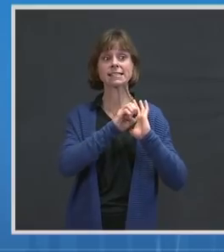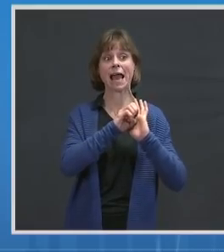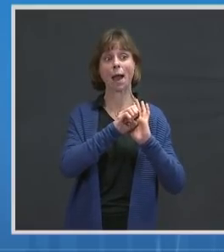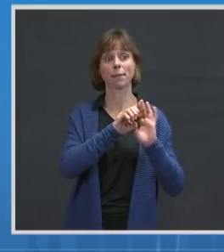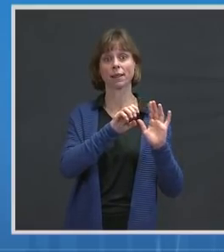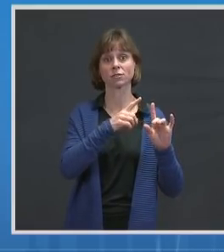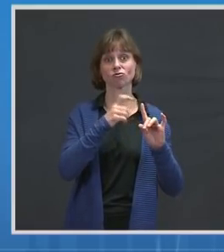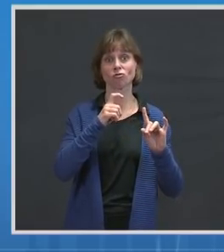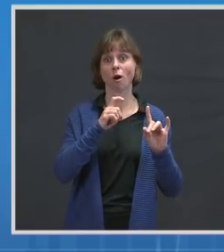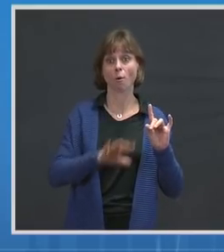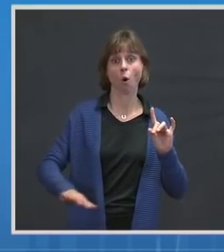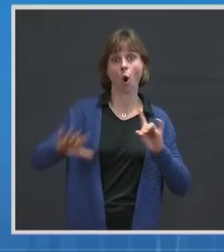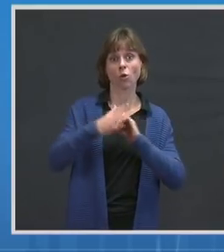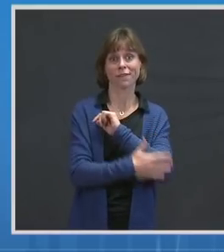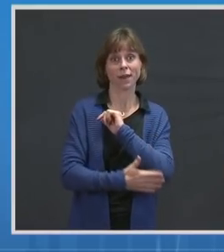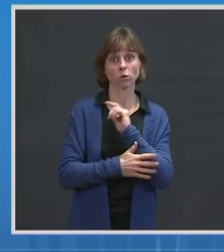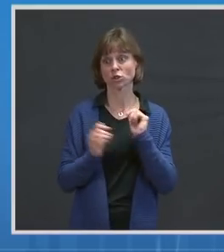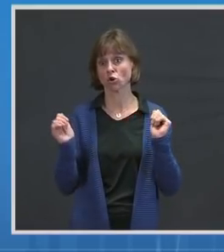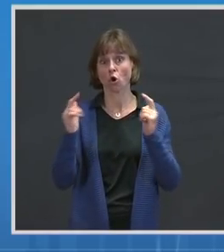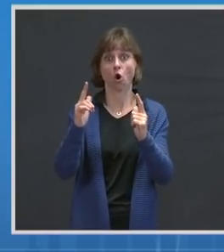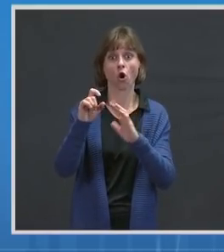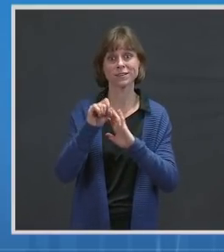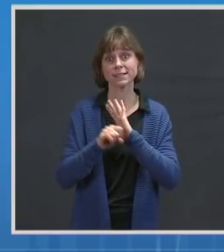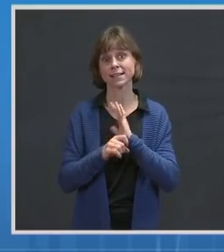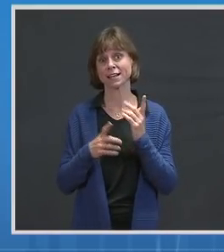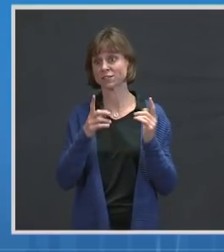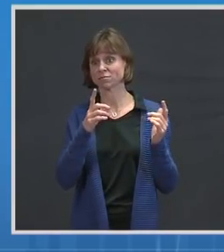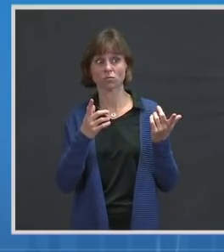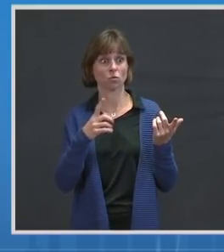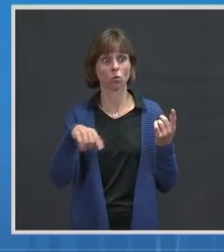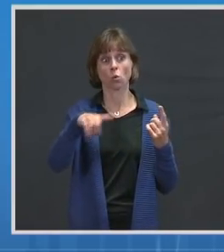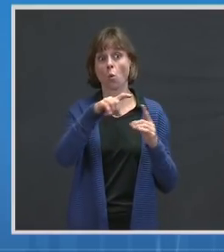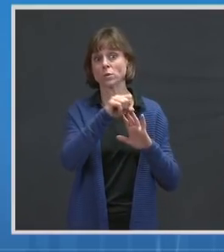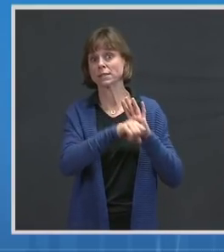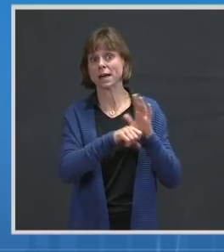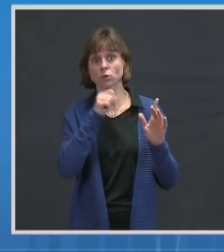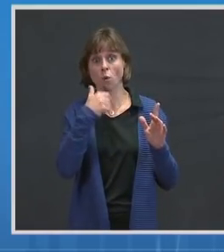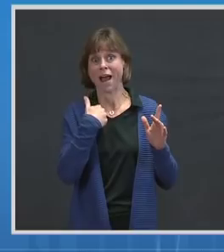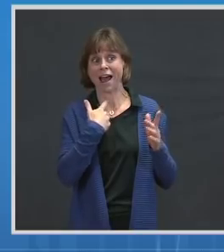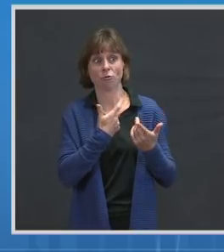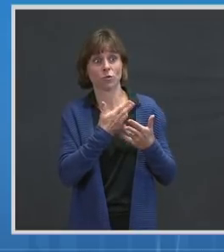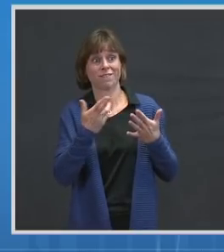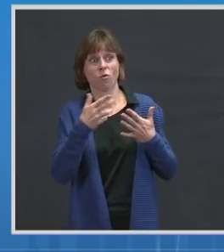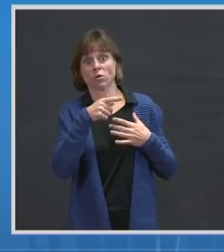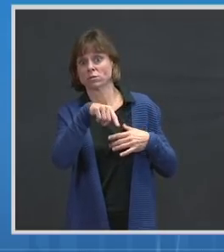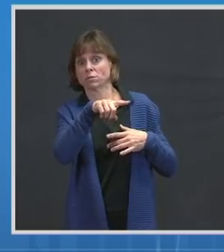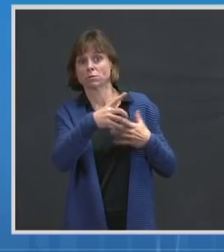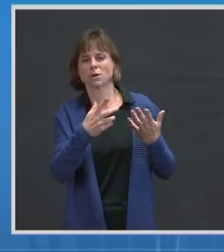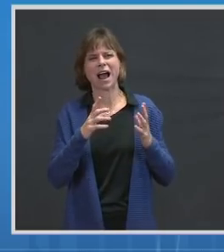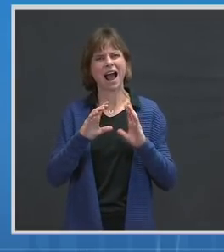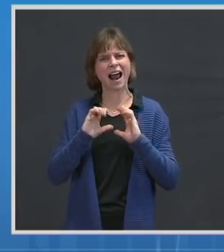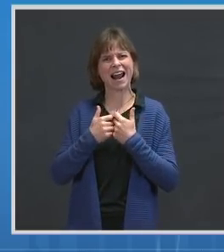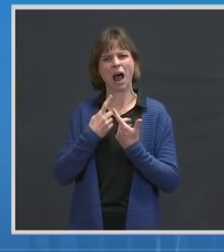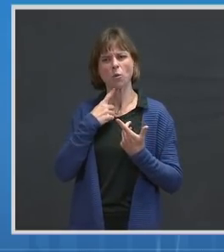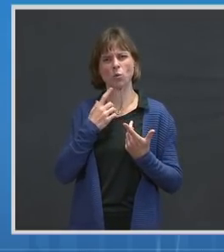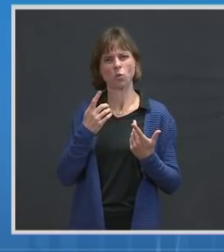including ones that don't have big resources of their own? And is there -- anything going to be done in terms of the metadata that you actually need to make sense of these?